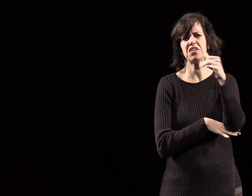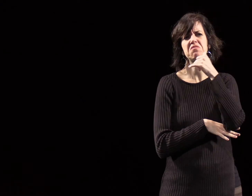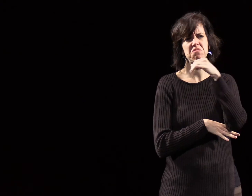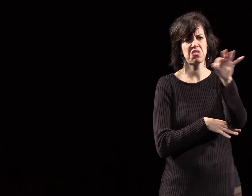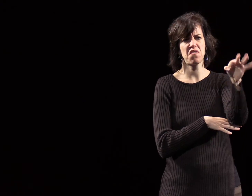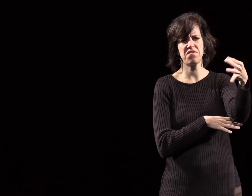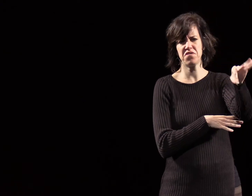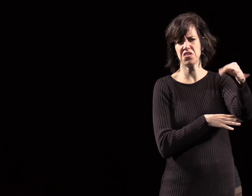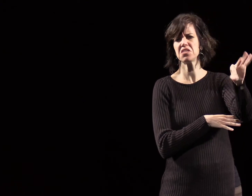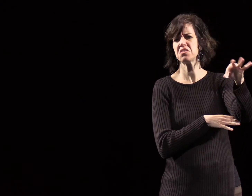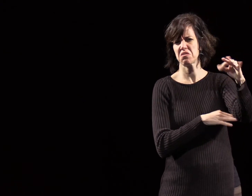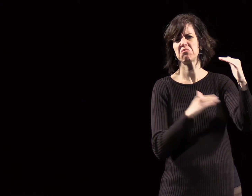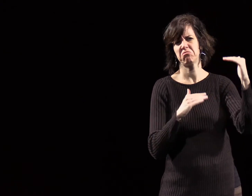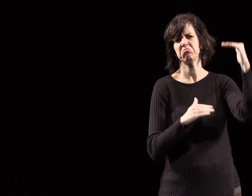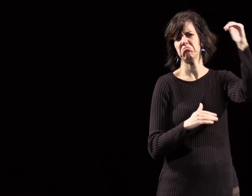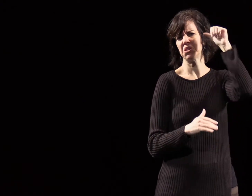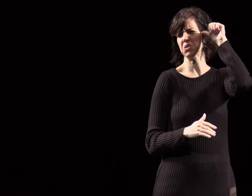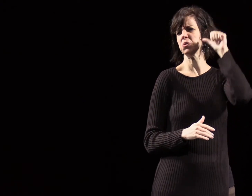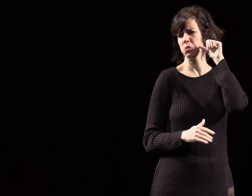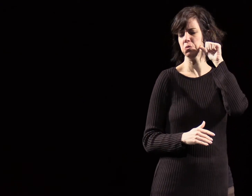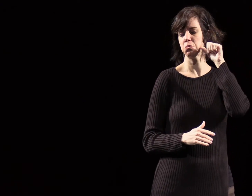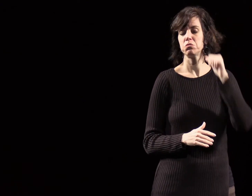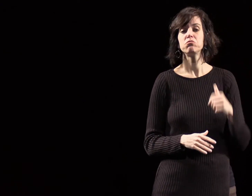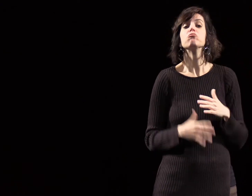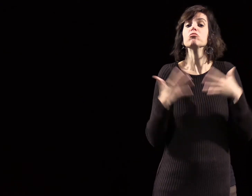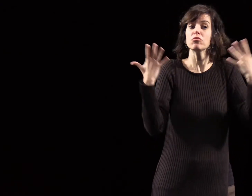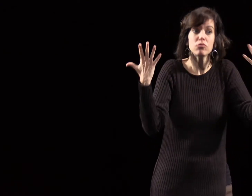until when I was about 19, close to adulthood.